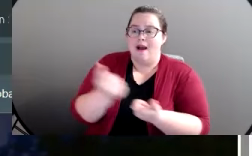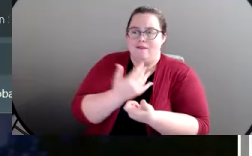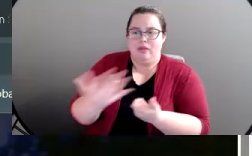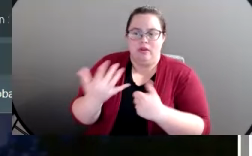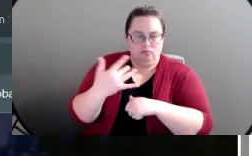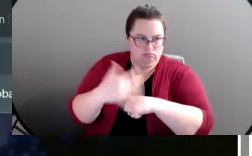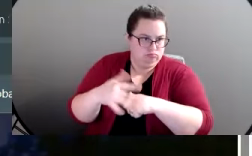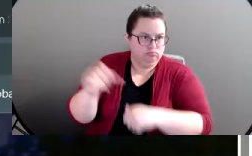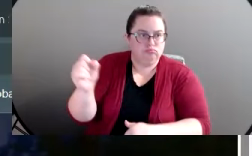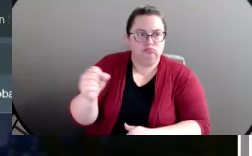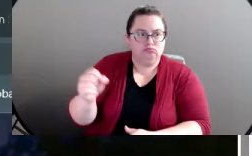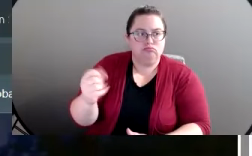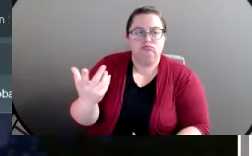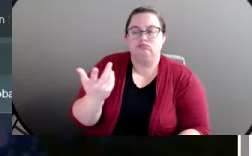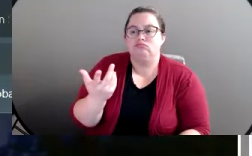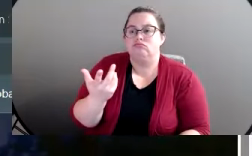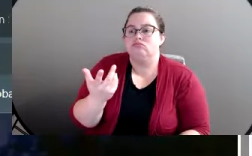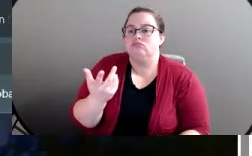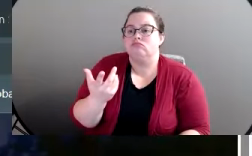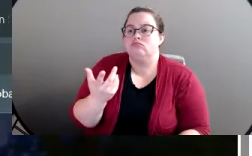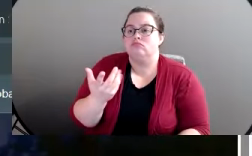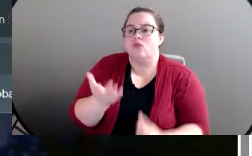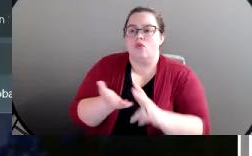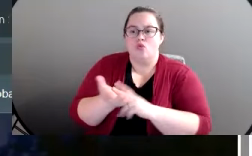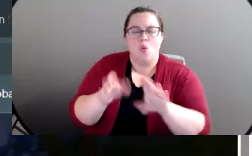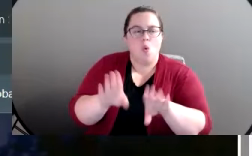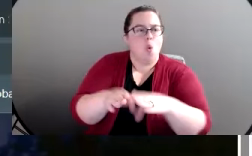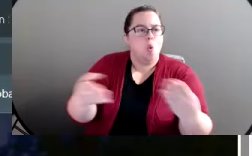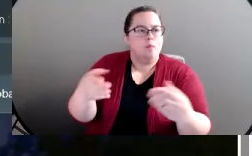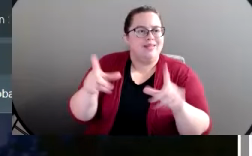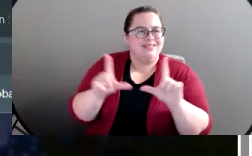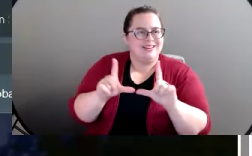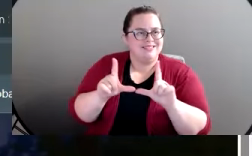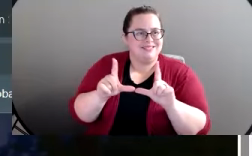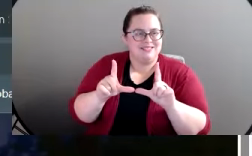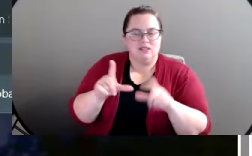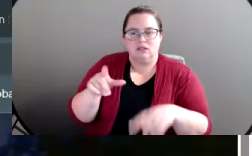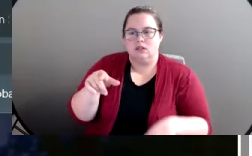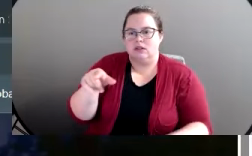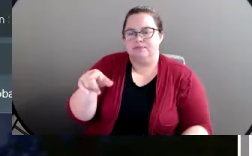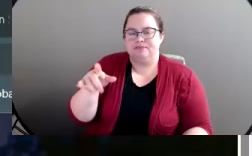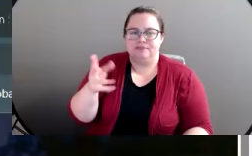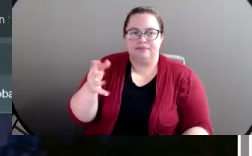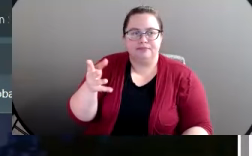It's, via an open license. So it is a Creative Commons license. You can use it.